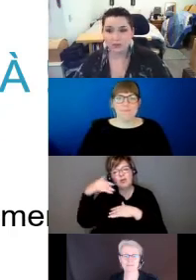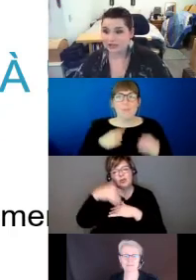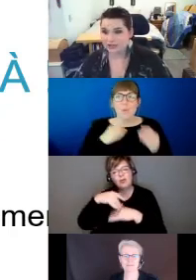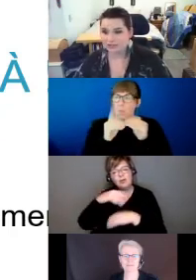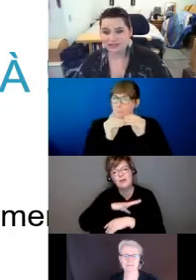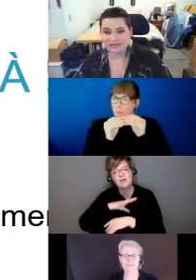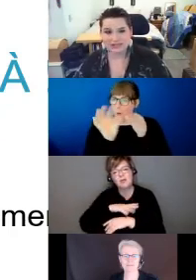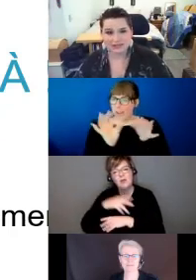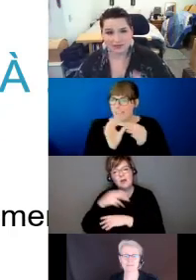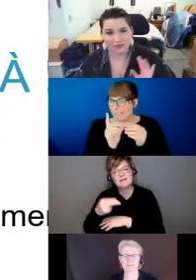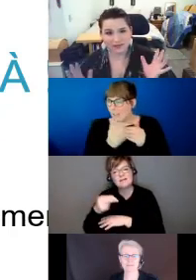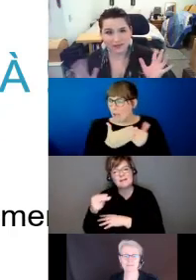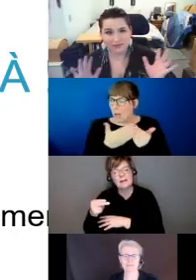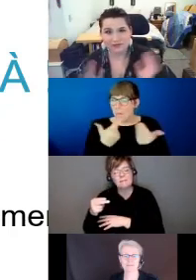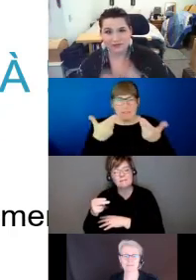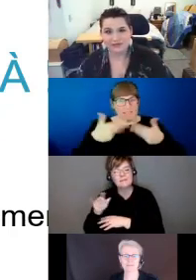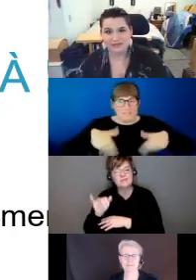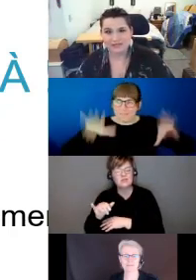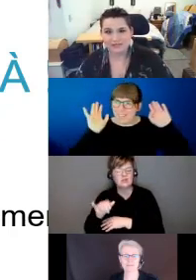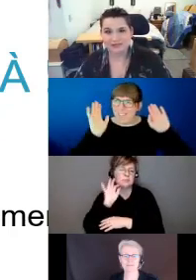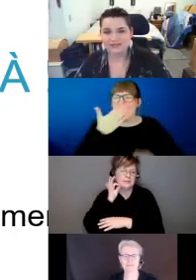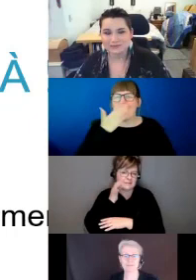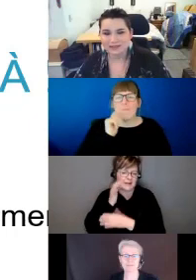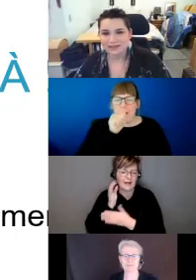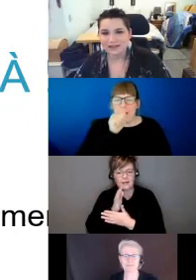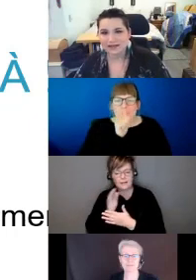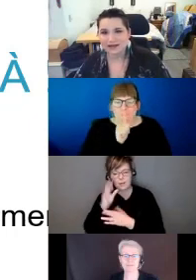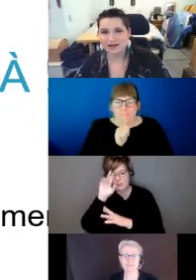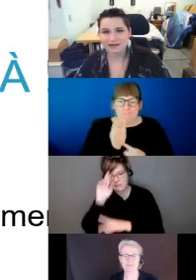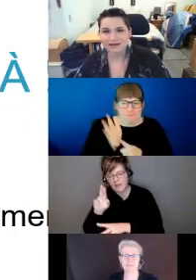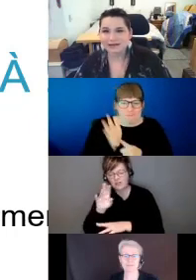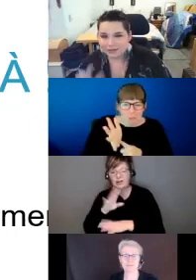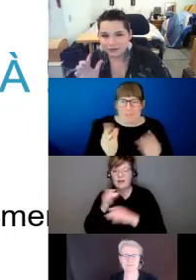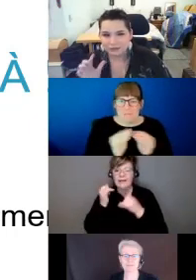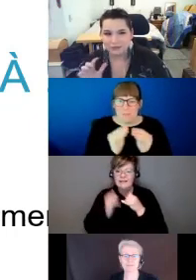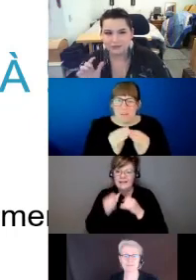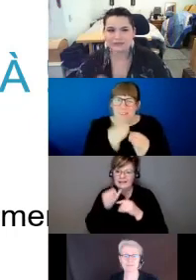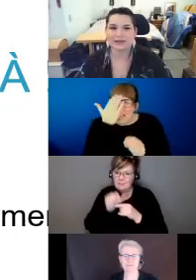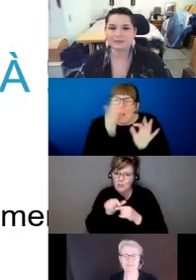ACTUALLY ALMOST DONE. THANK YOU FOR STICKING WITH US AS WE ARE A LITTLE BIT OVER TIME,